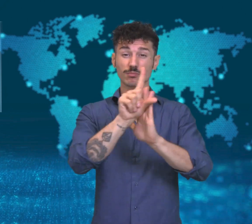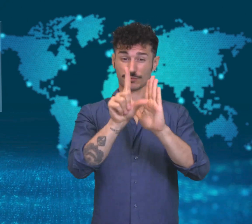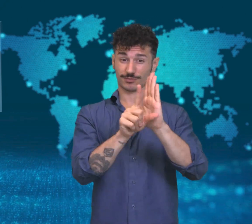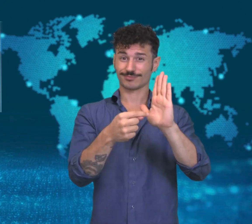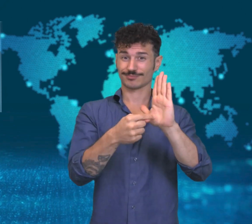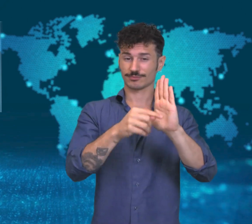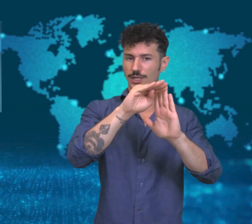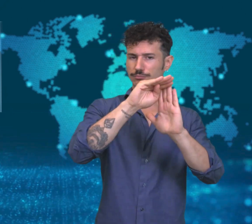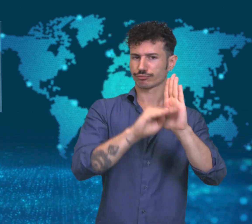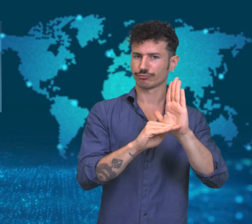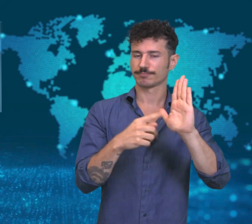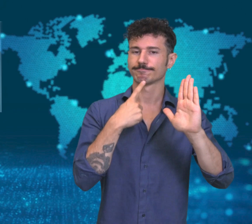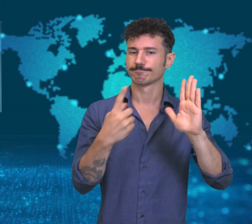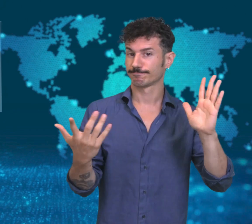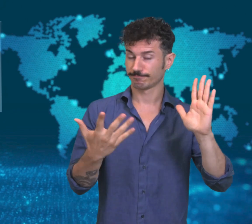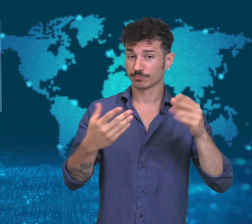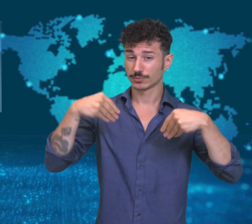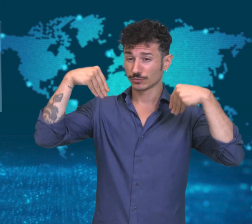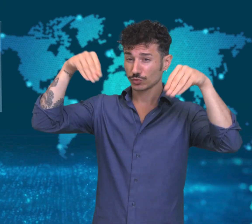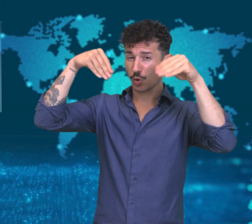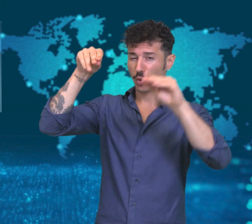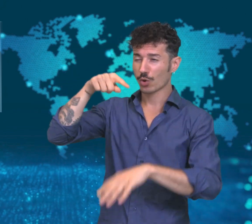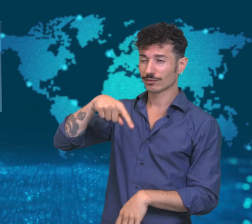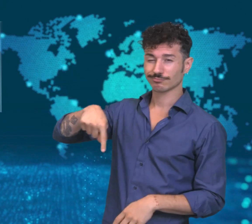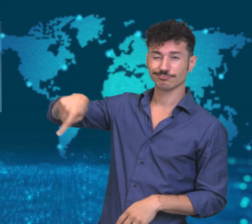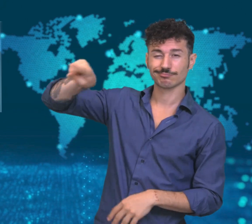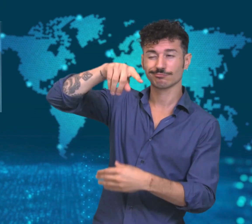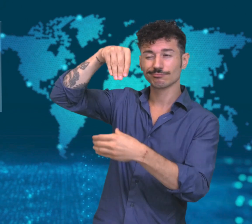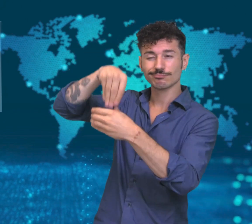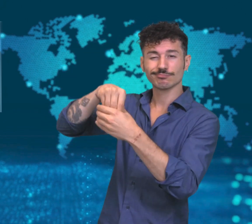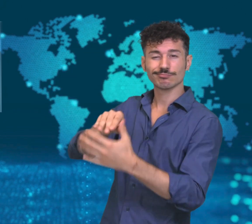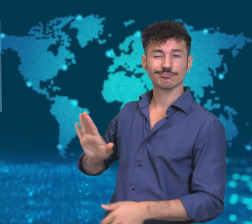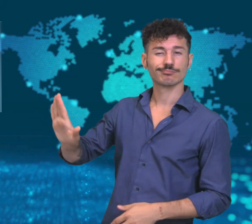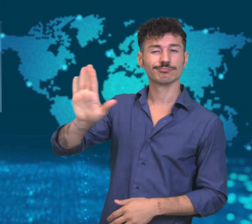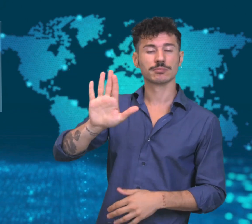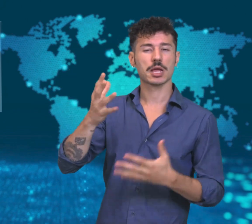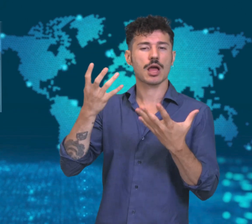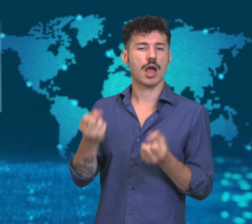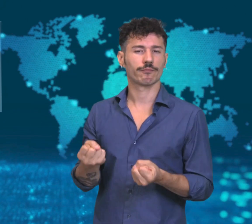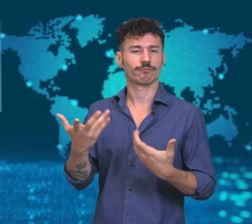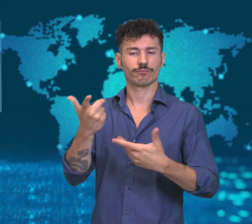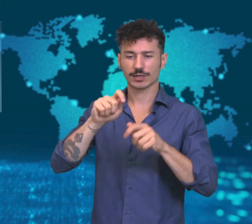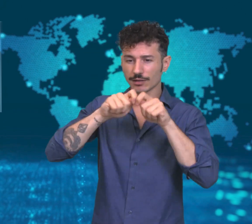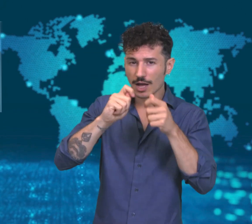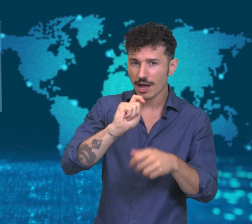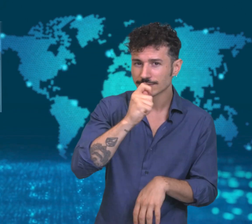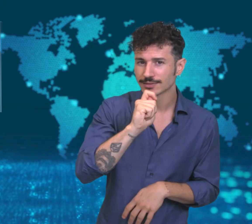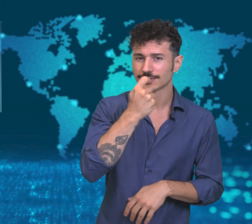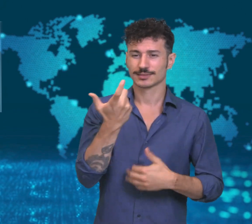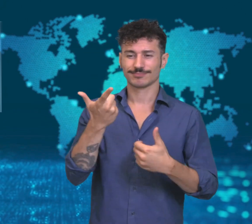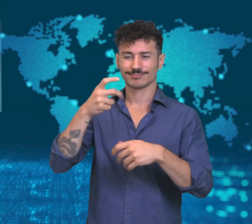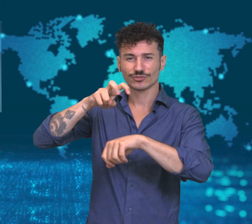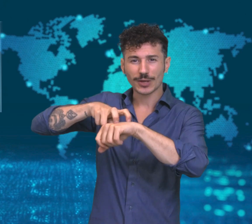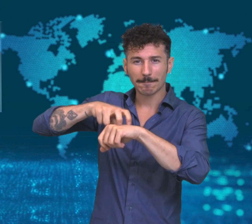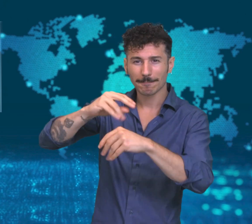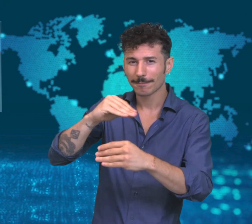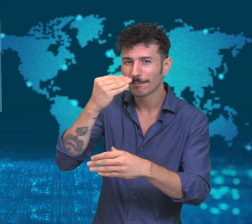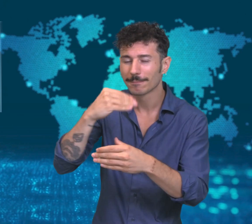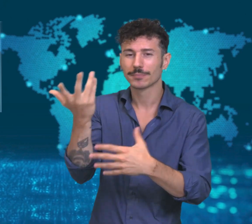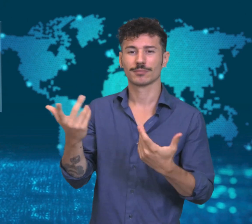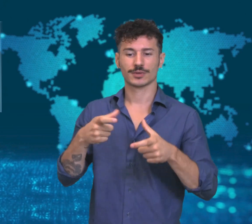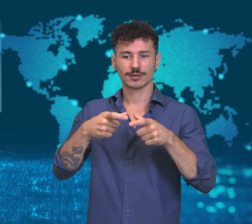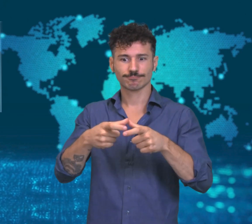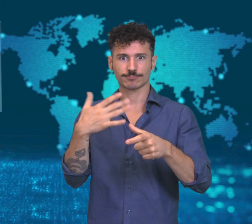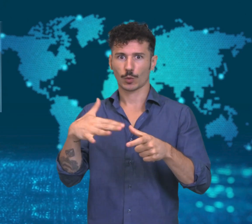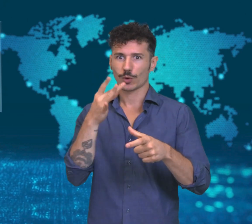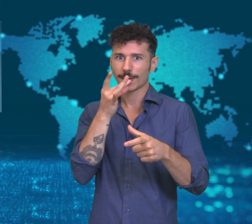store owners will be fined for providing snacks like chips, carbonated sodas,